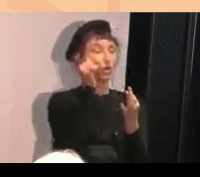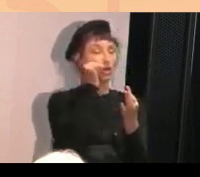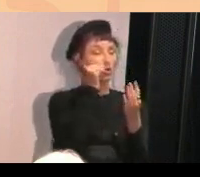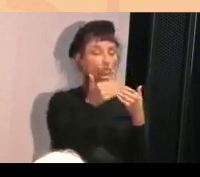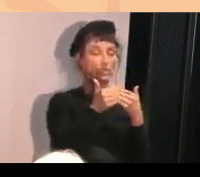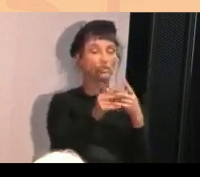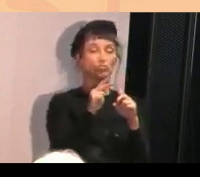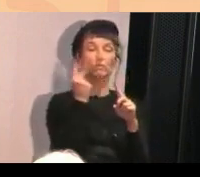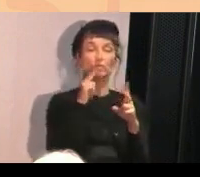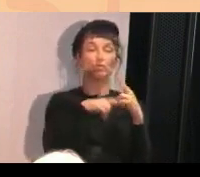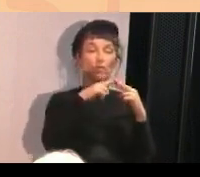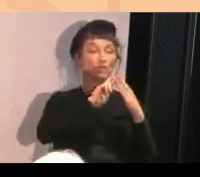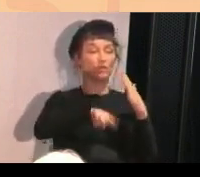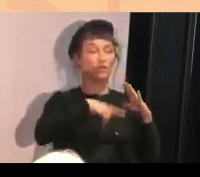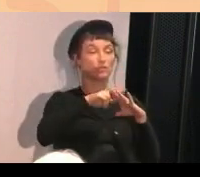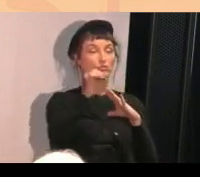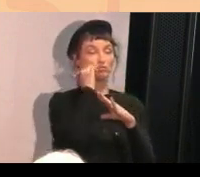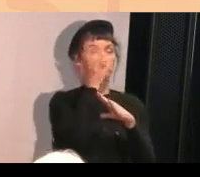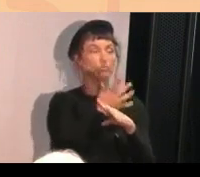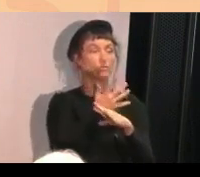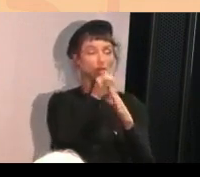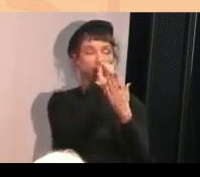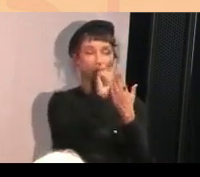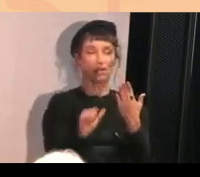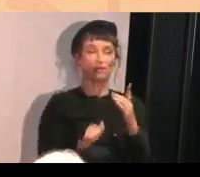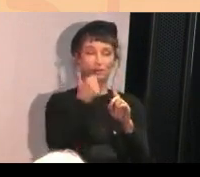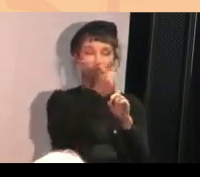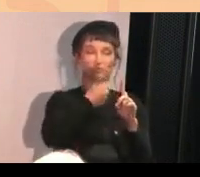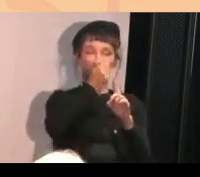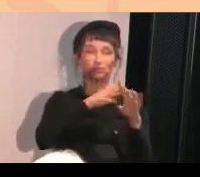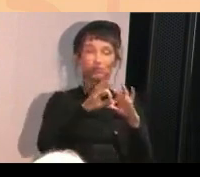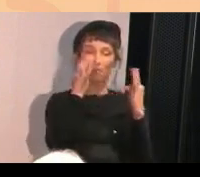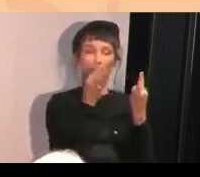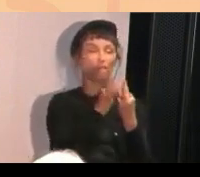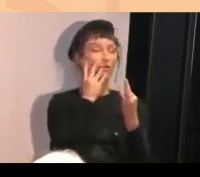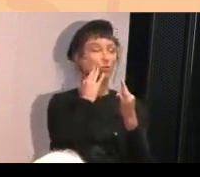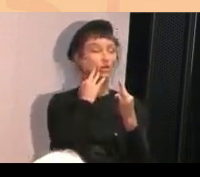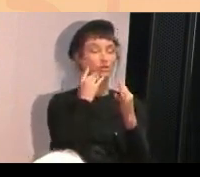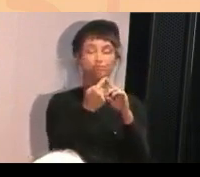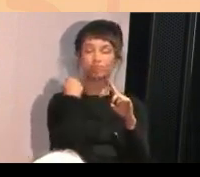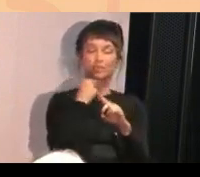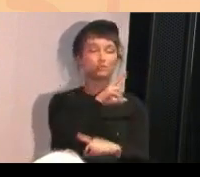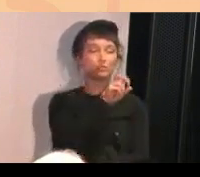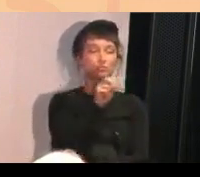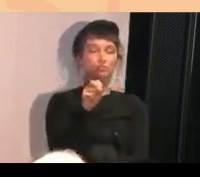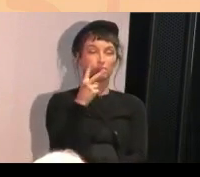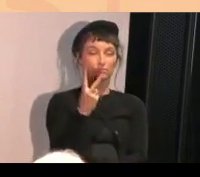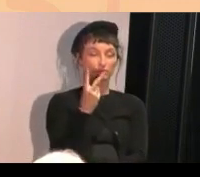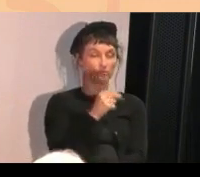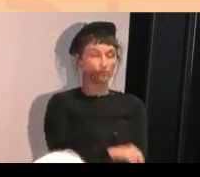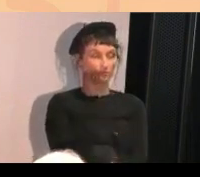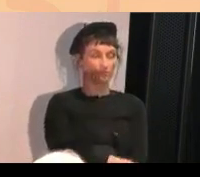of the national Indigenous Arts Advocacy Association back in 2002 20 years ago now